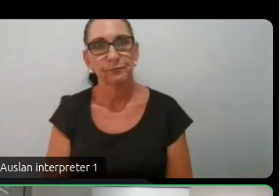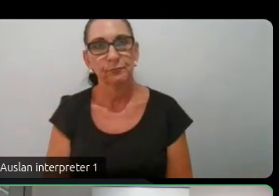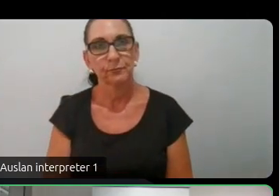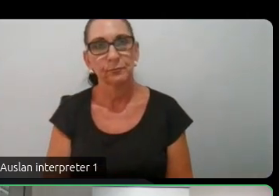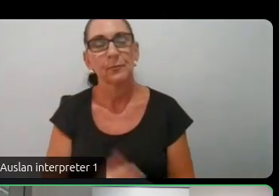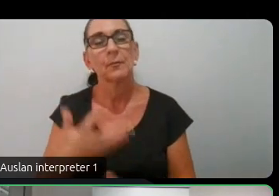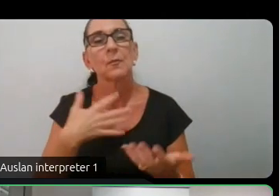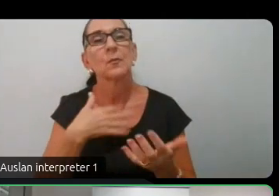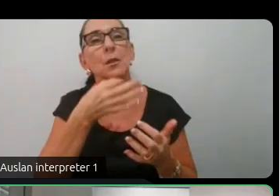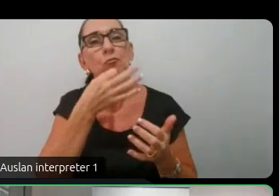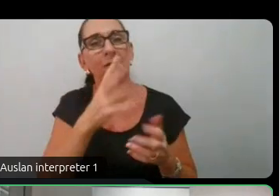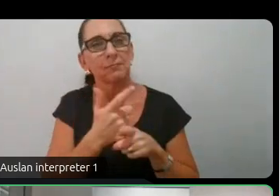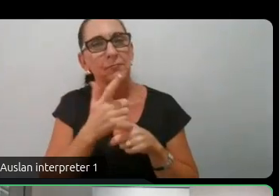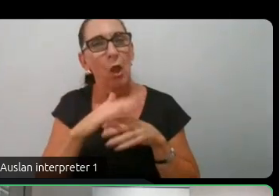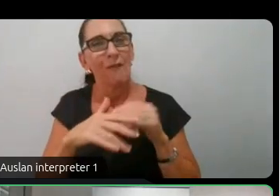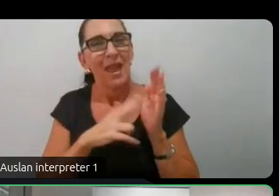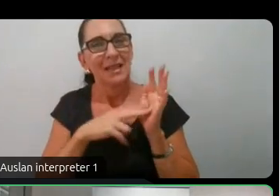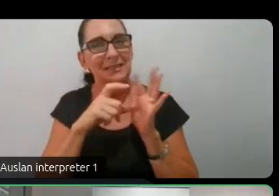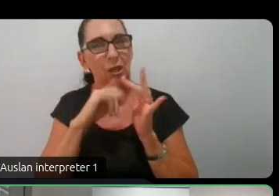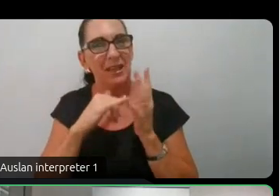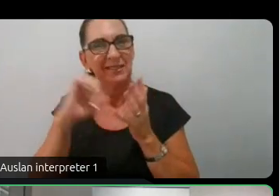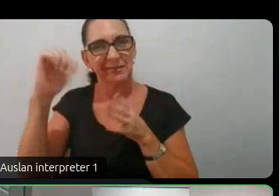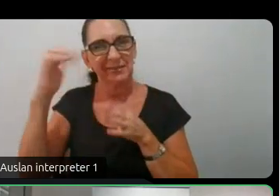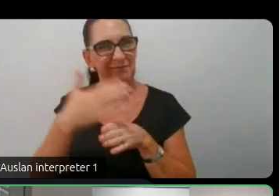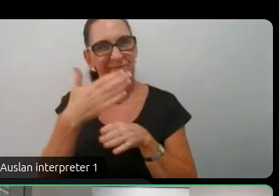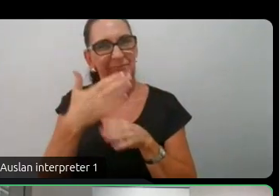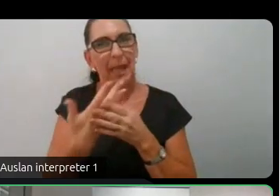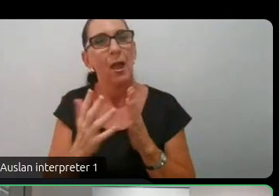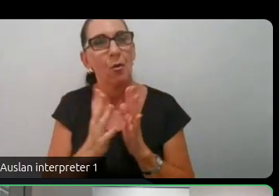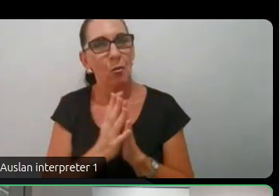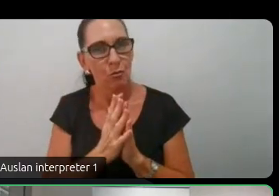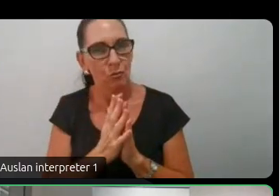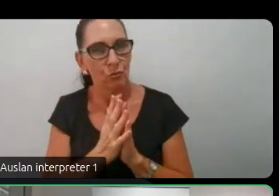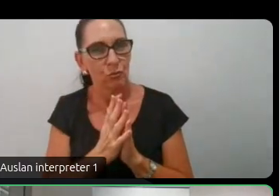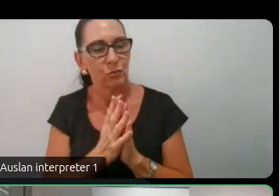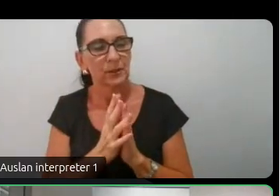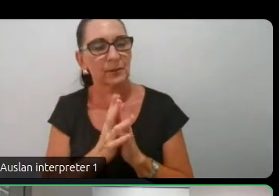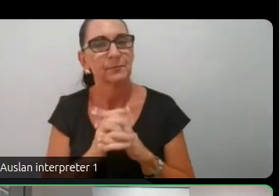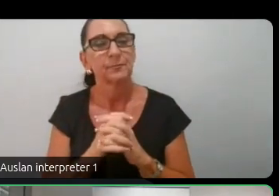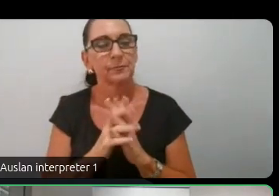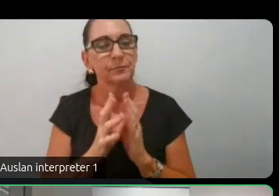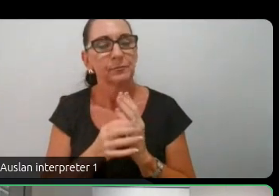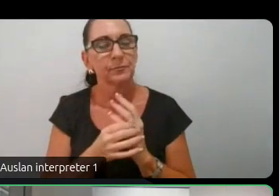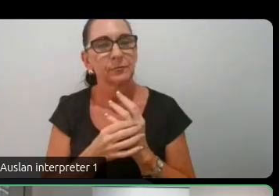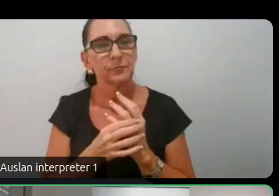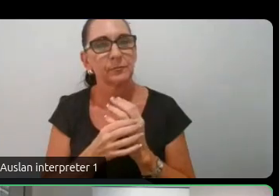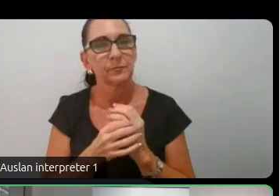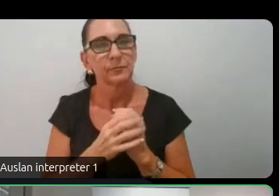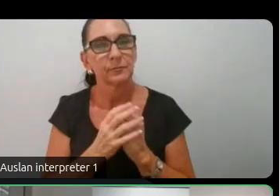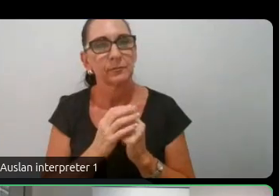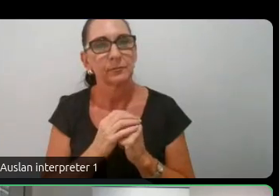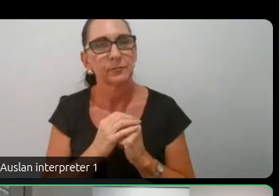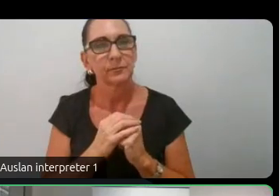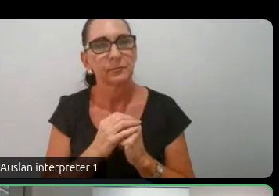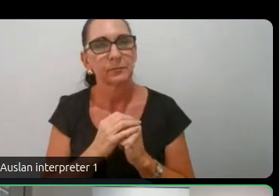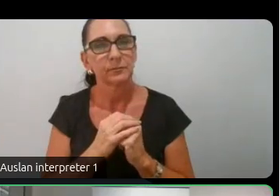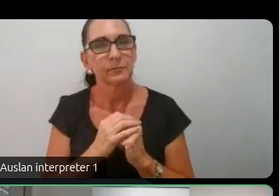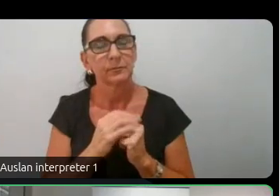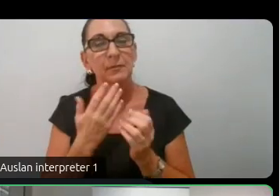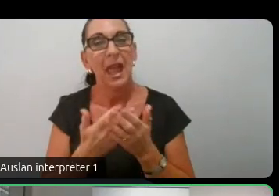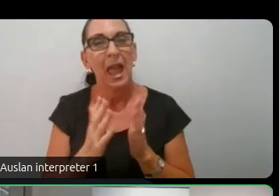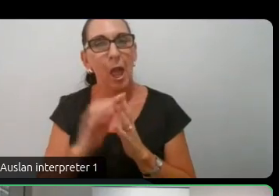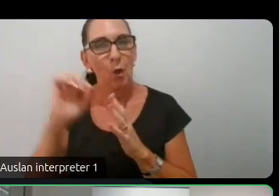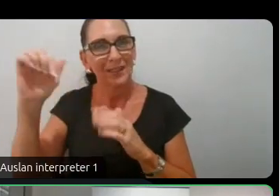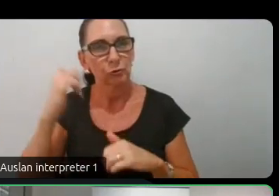about how the NDIS functions um and and in terms of how it's structured, why it has the structure